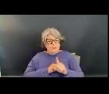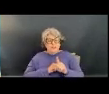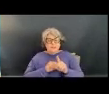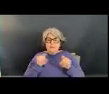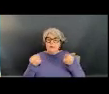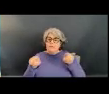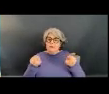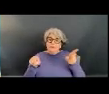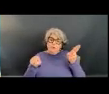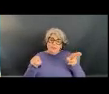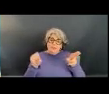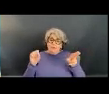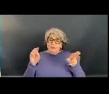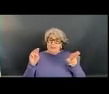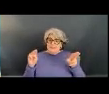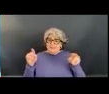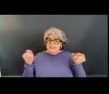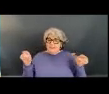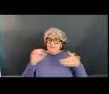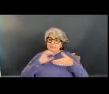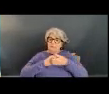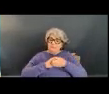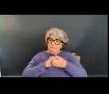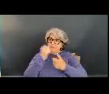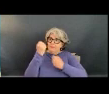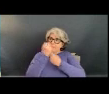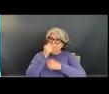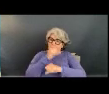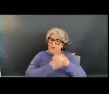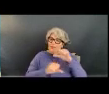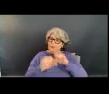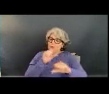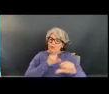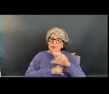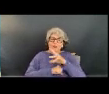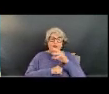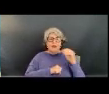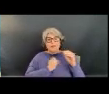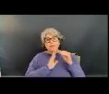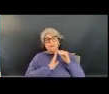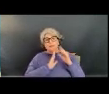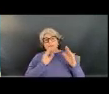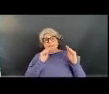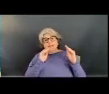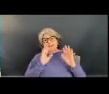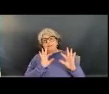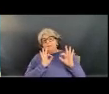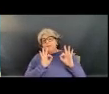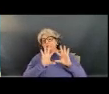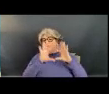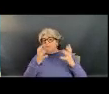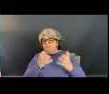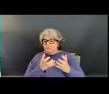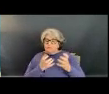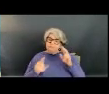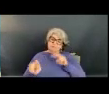subject areas complement one another and give students and teachers sort of a holistic way of looking at their education.